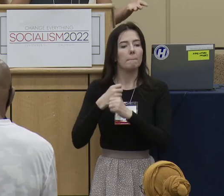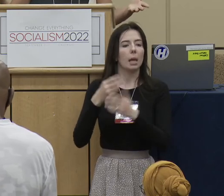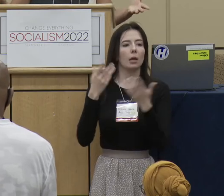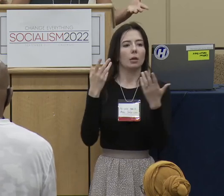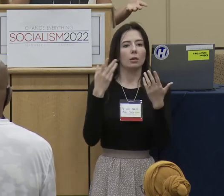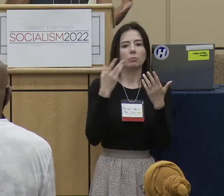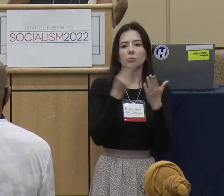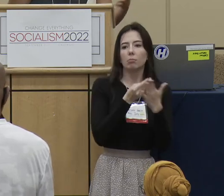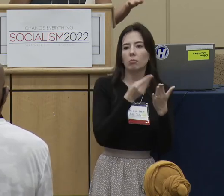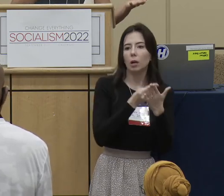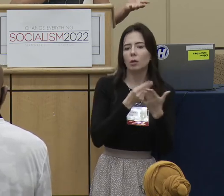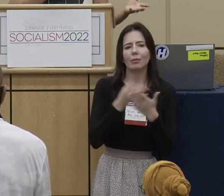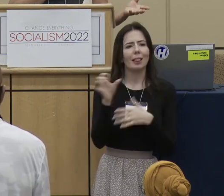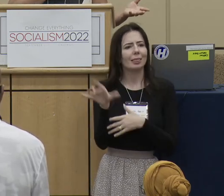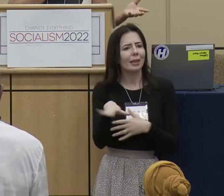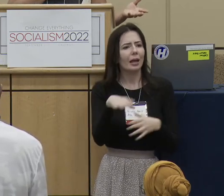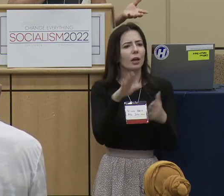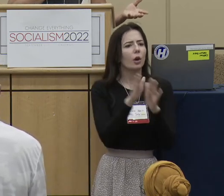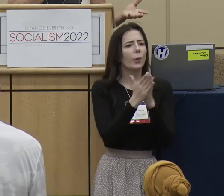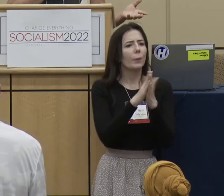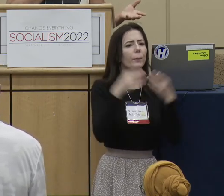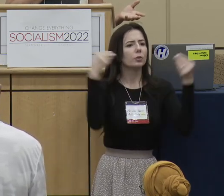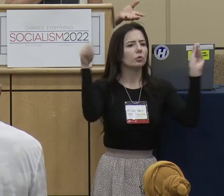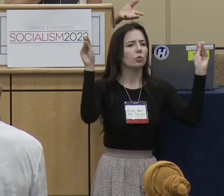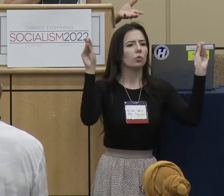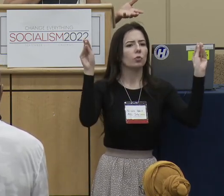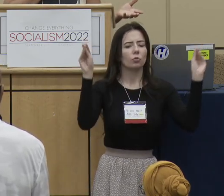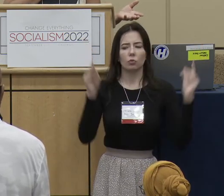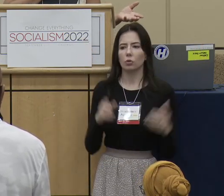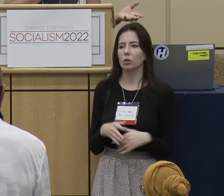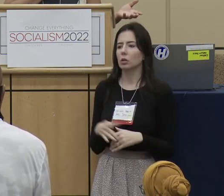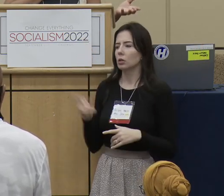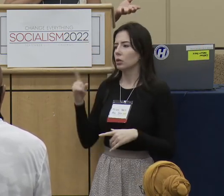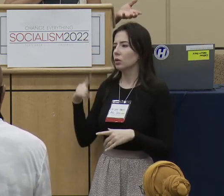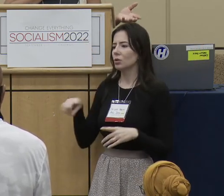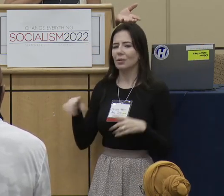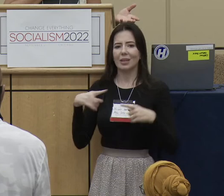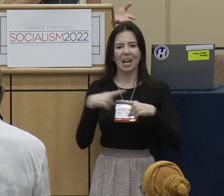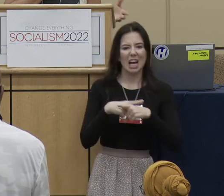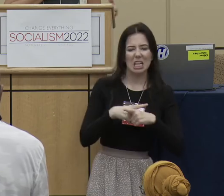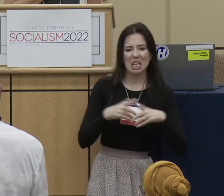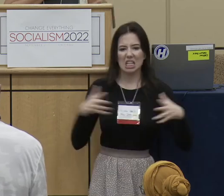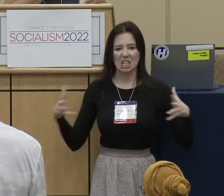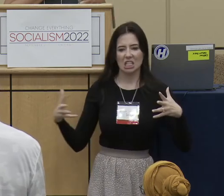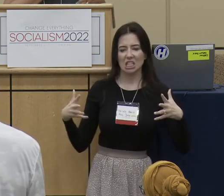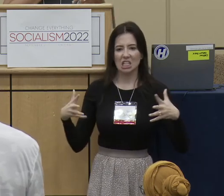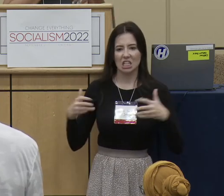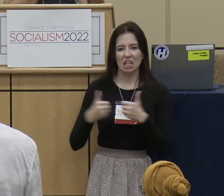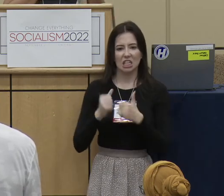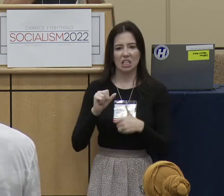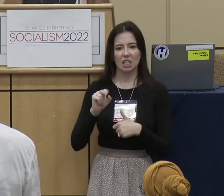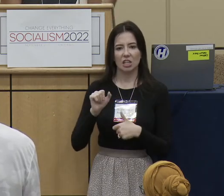generate revenues for movement. Bookstore, you know.